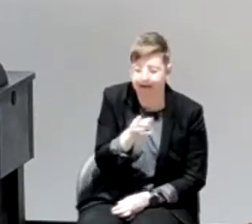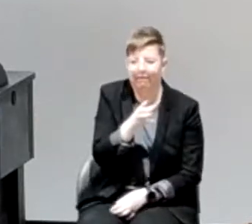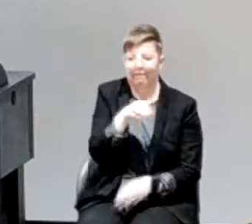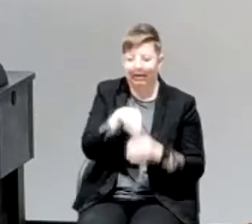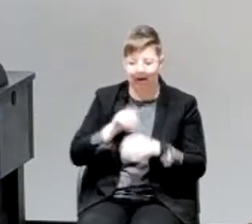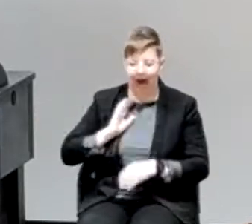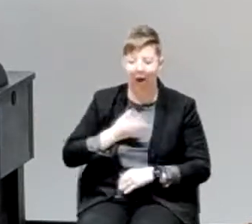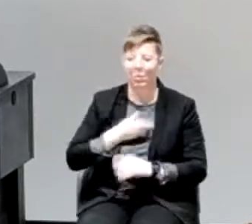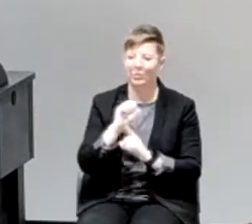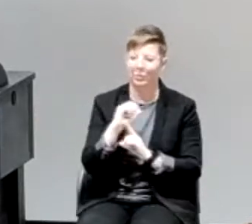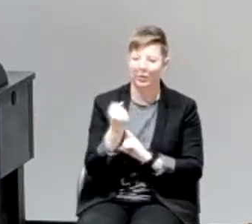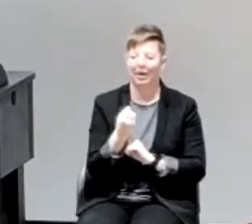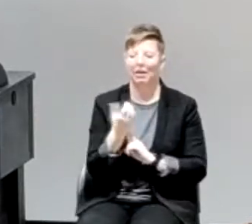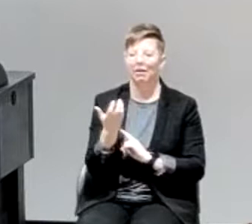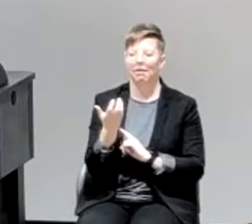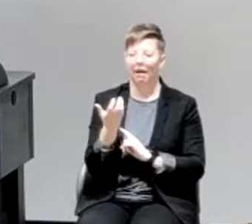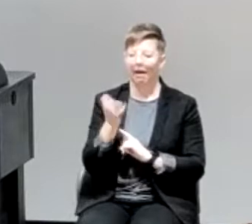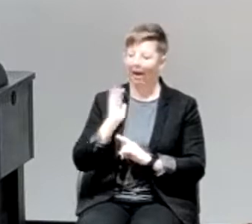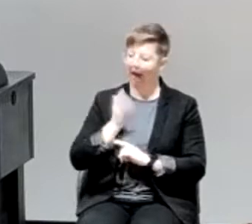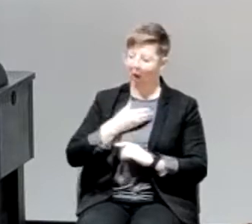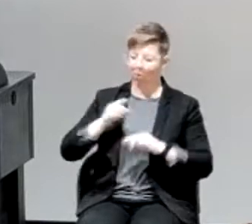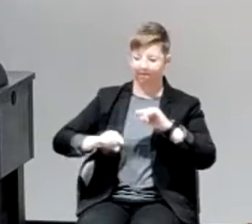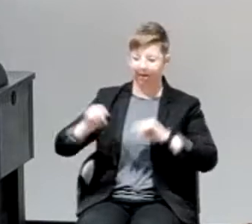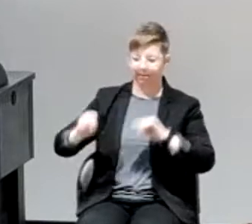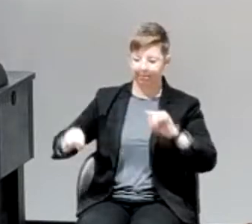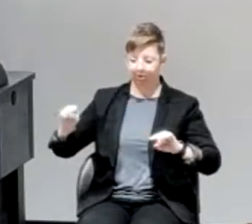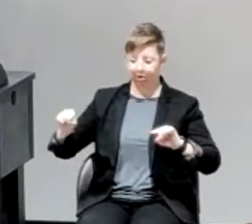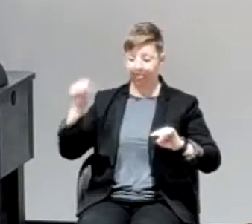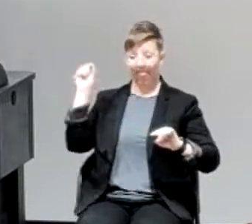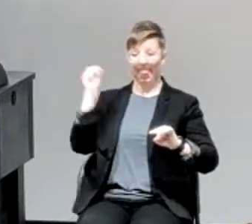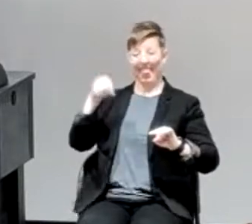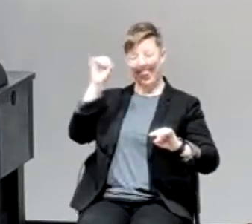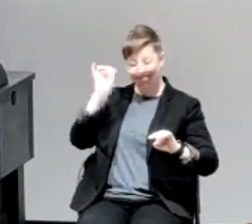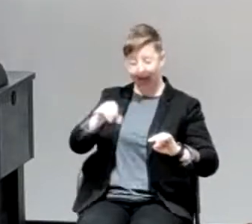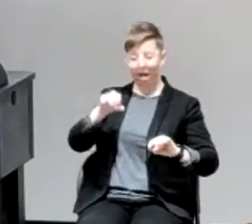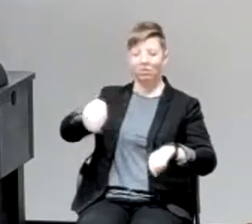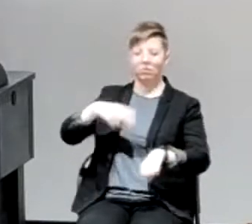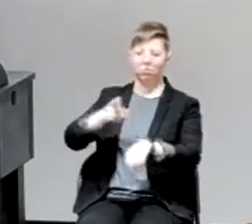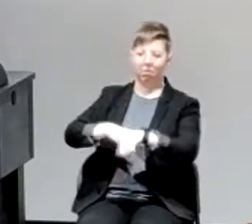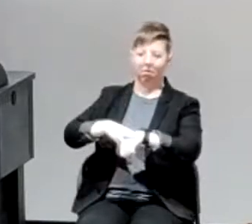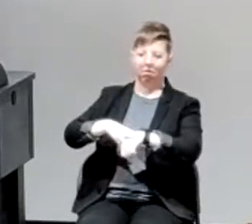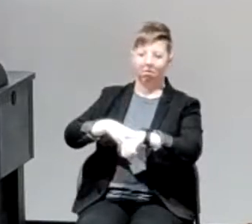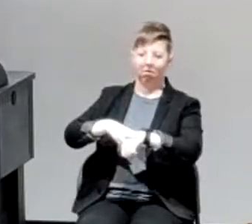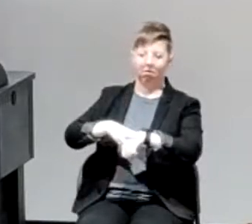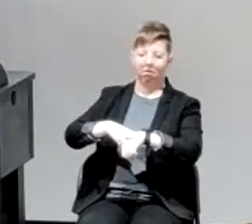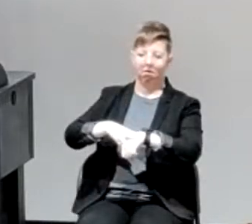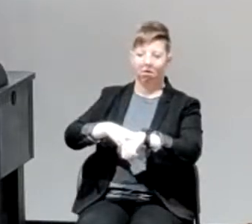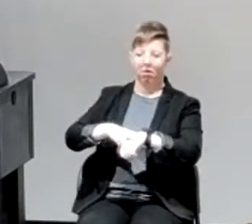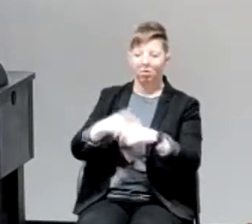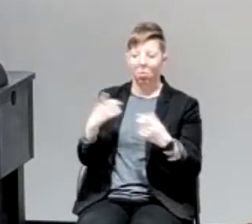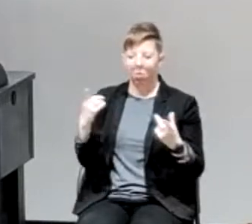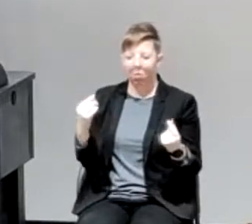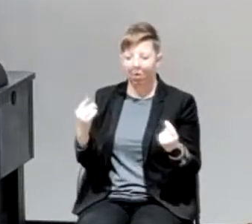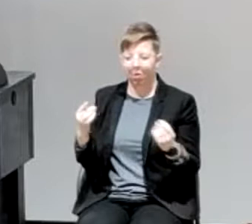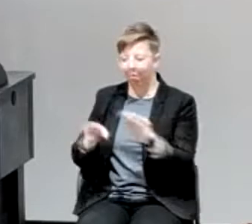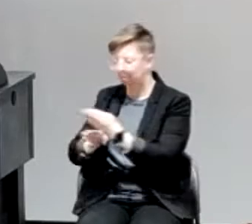Minority anything because minority anything conveys something less than the big. What we're talking about is a reality and conditions